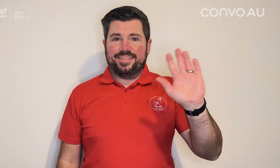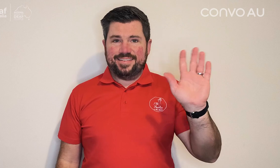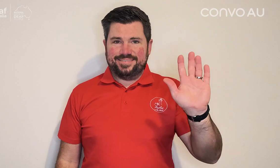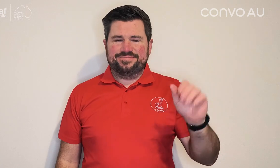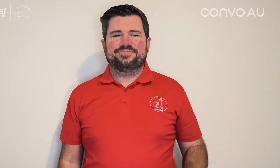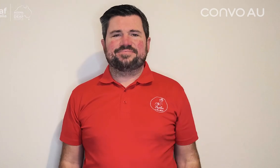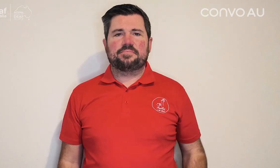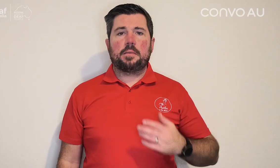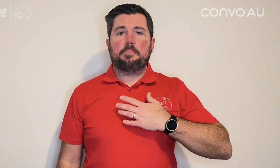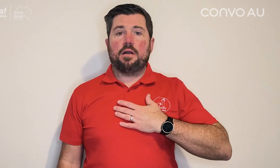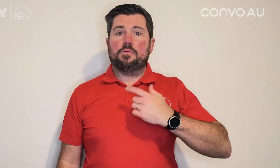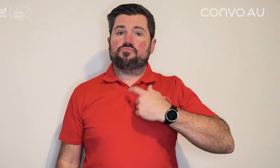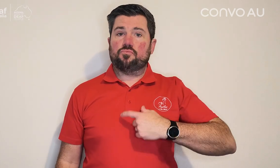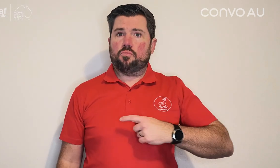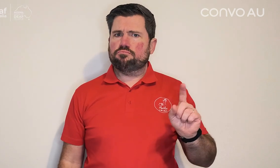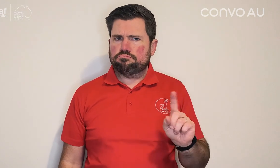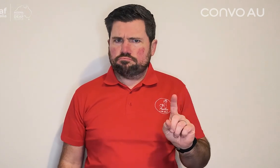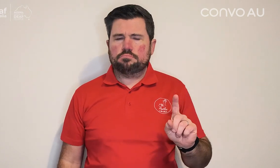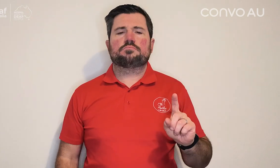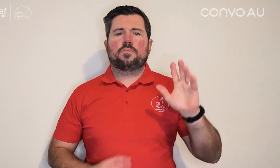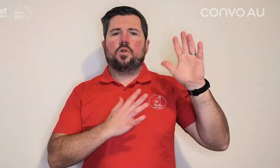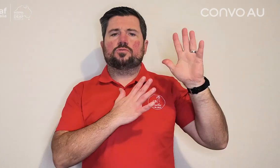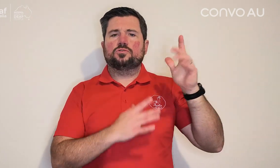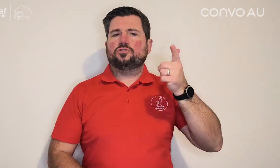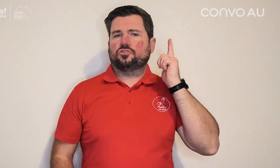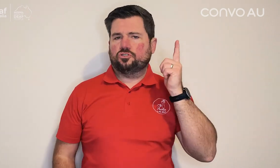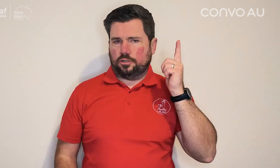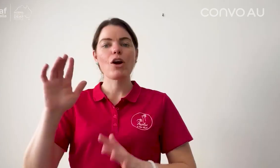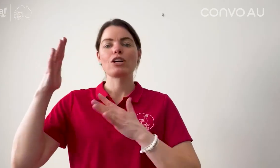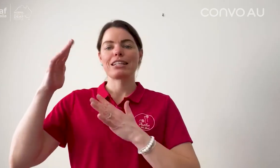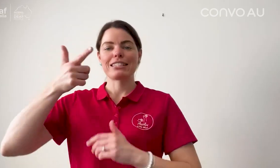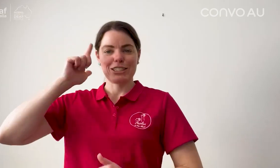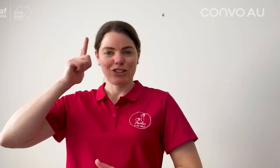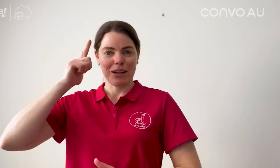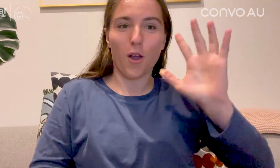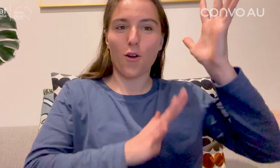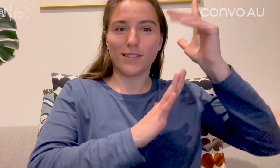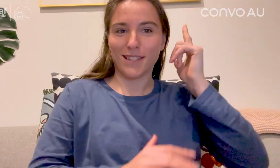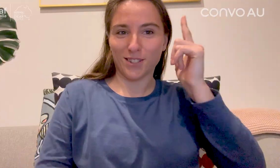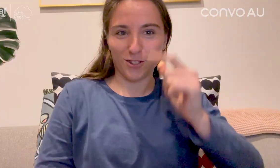Hello! I work as an Auslan Teacher. Auslan Teacher.